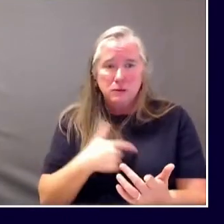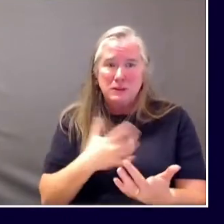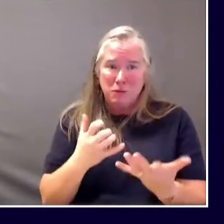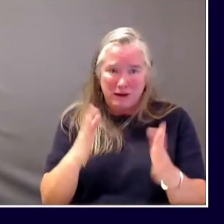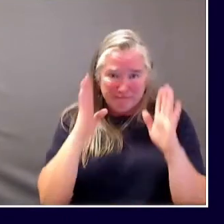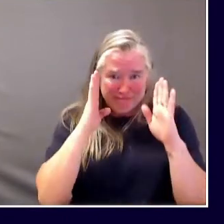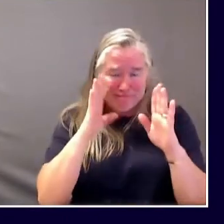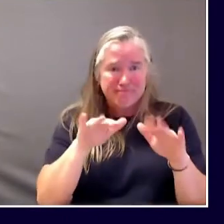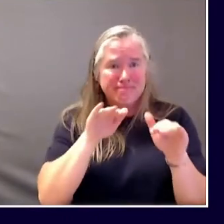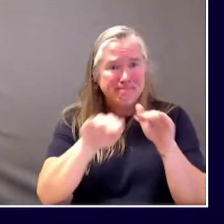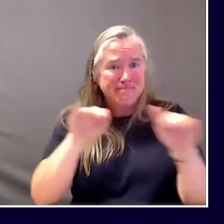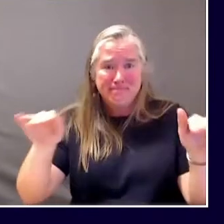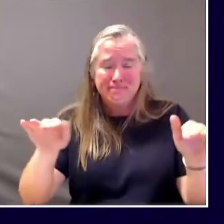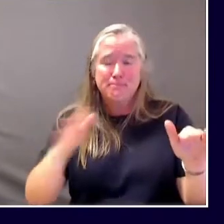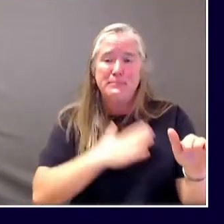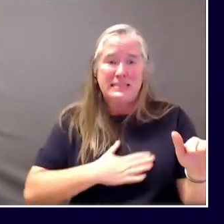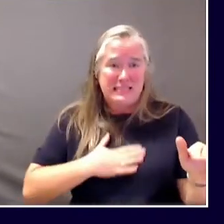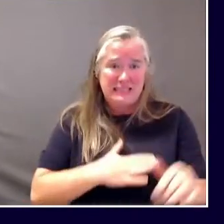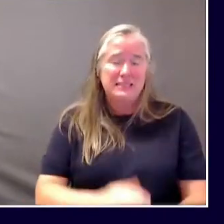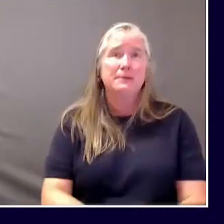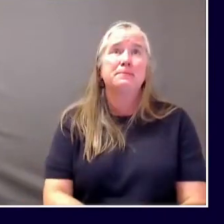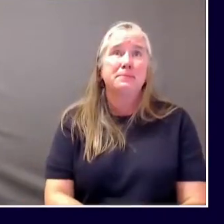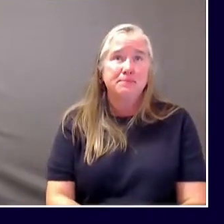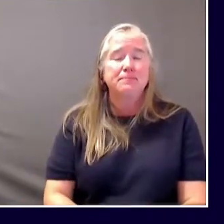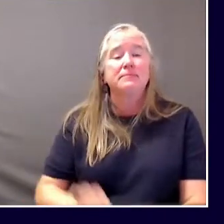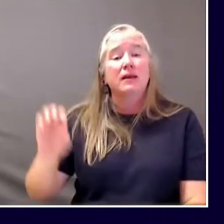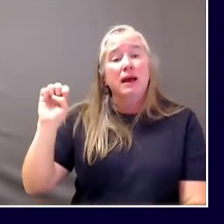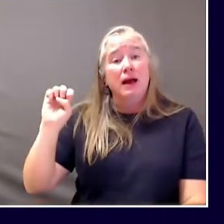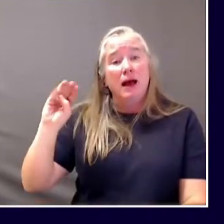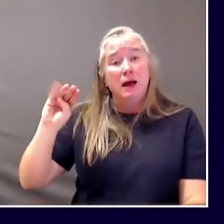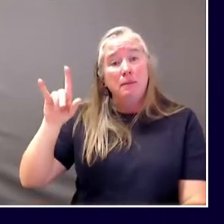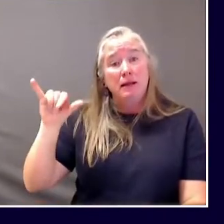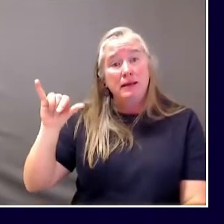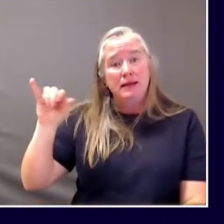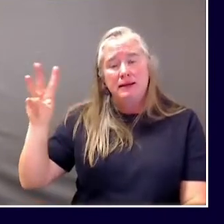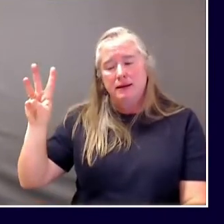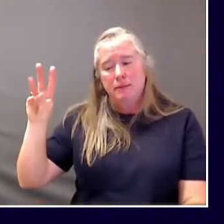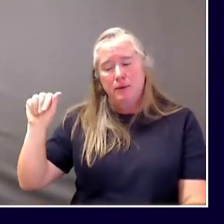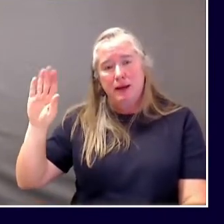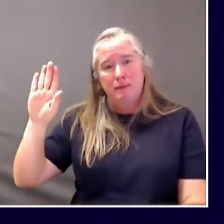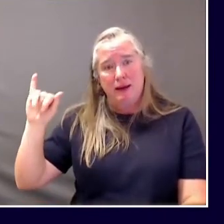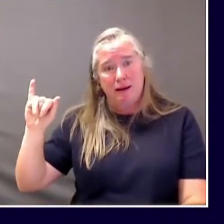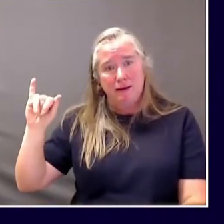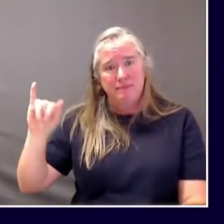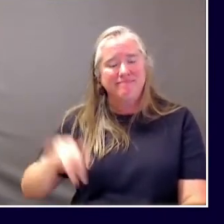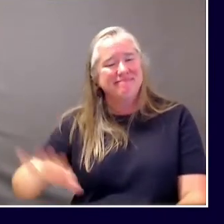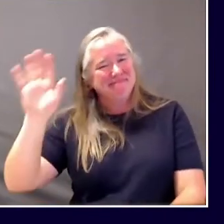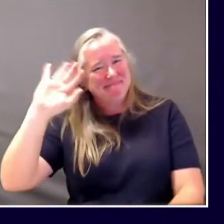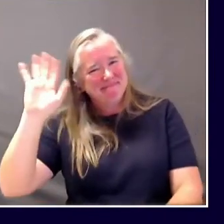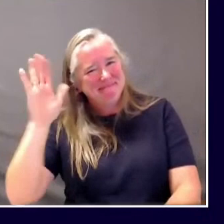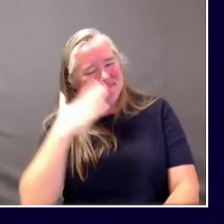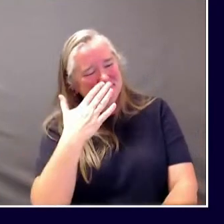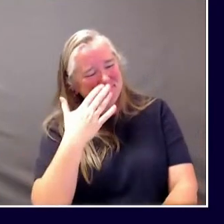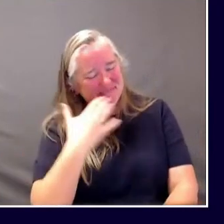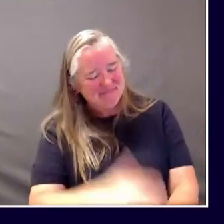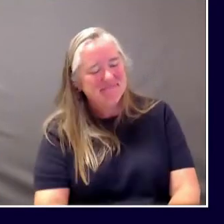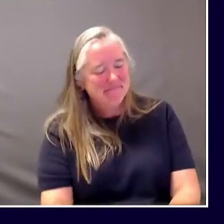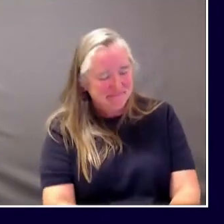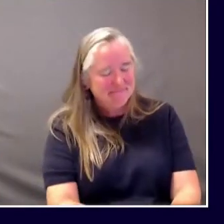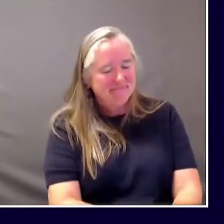and the final question in the afternoon goes to Emily Tadlock at W. A. T.